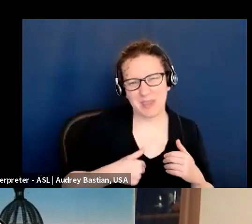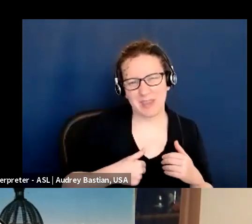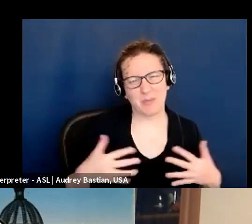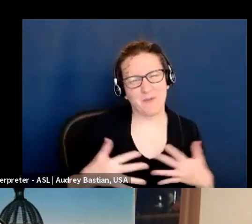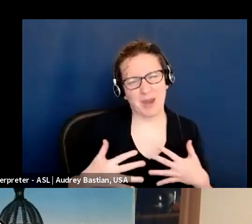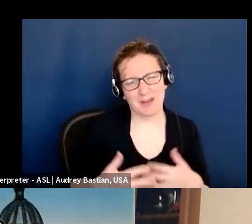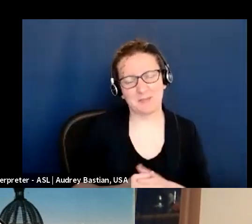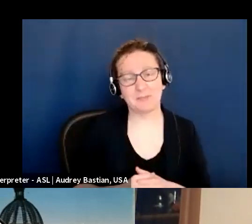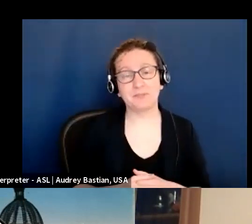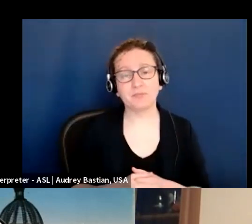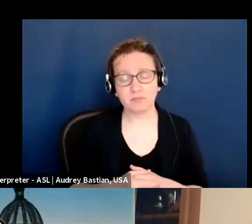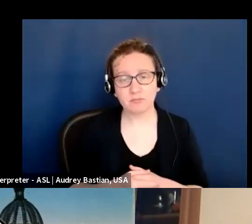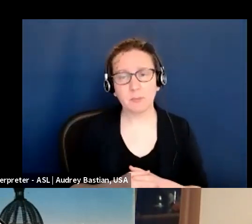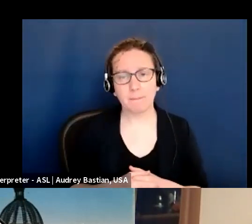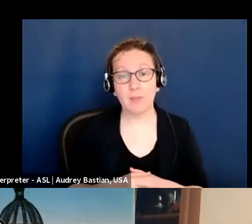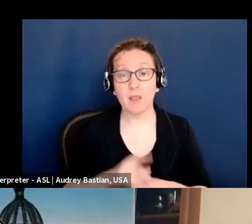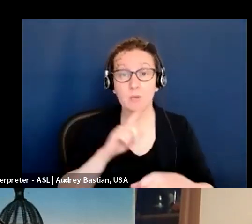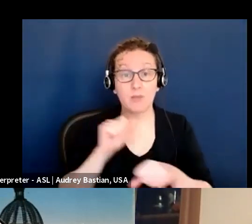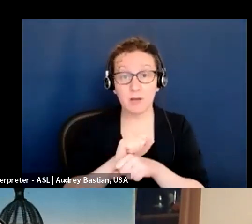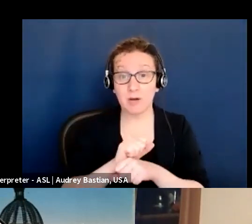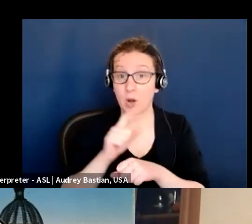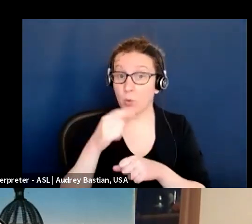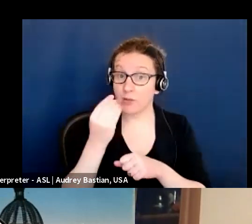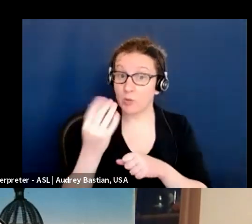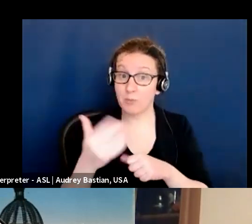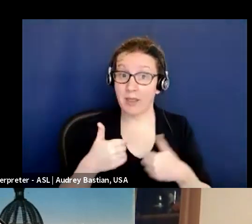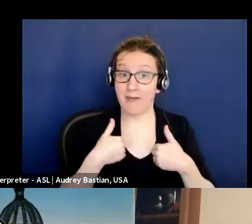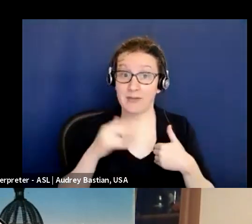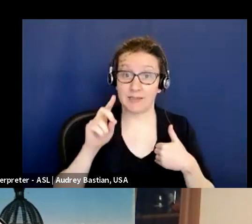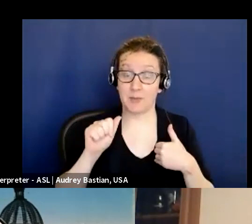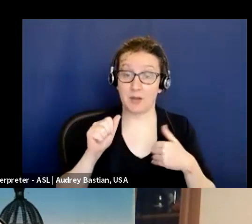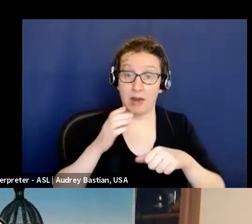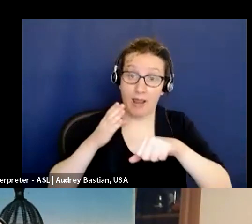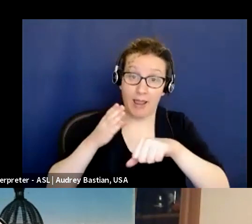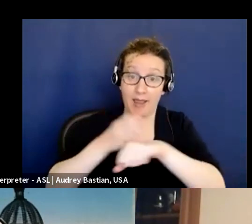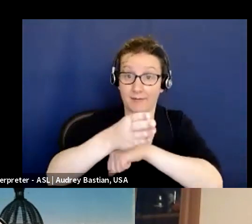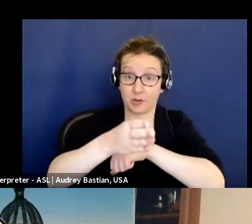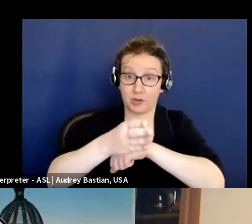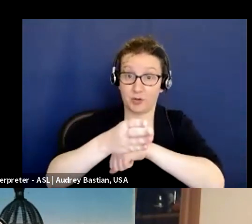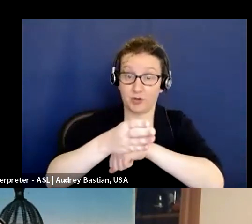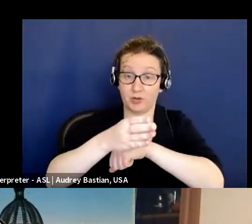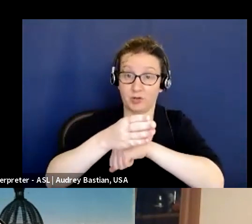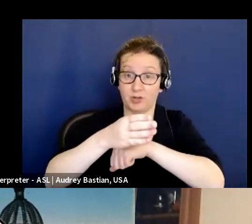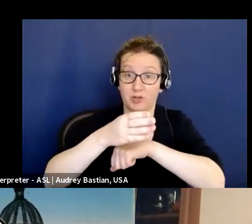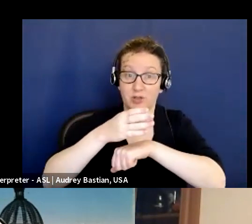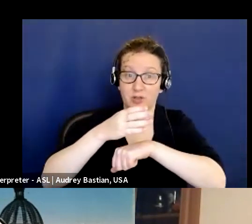So literally, I only told them I had a disability like after I got the final